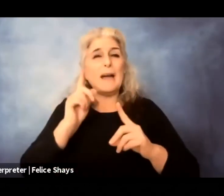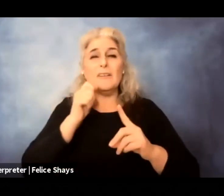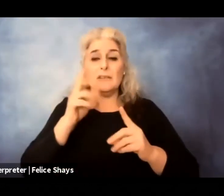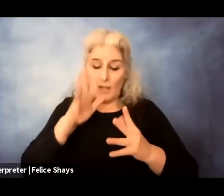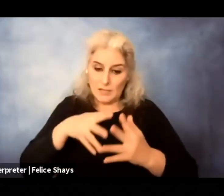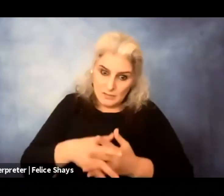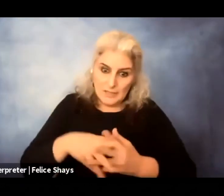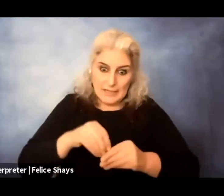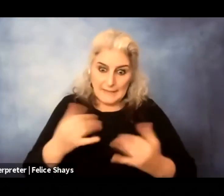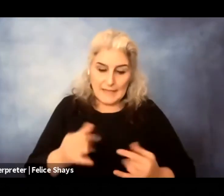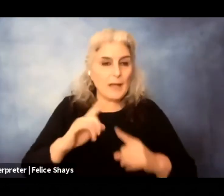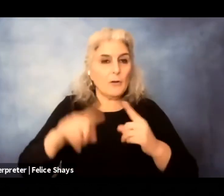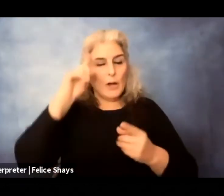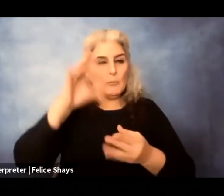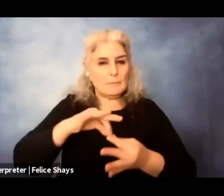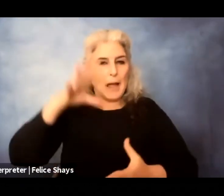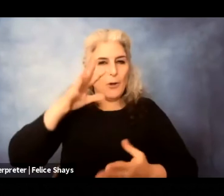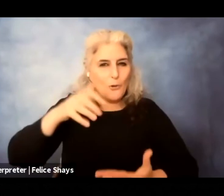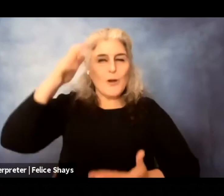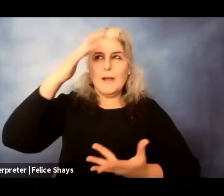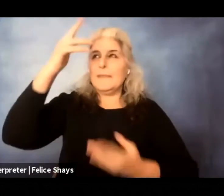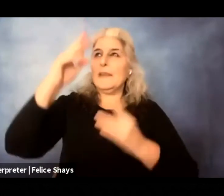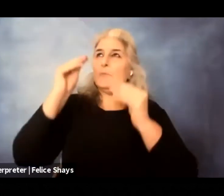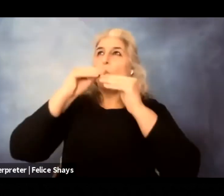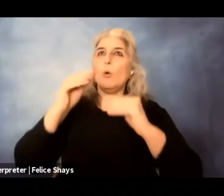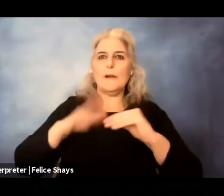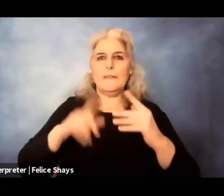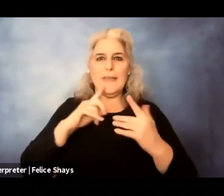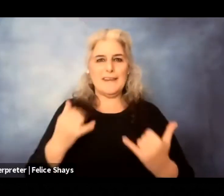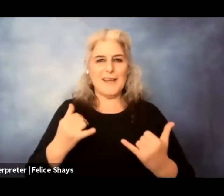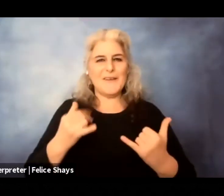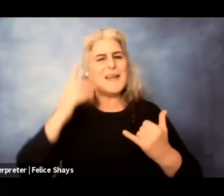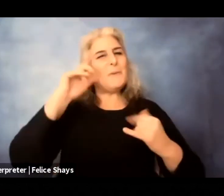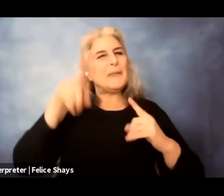in scaling up with these projects and other projects and i think it's really the question